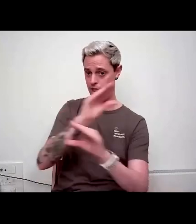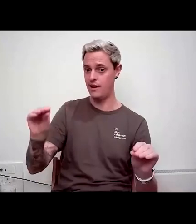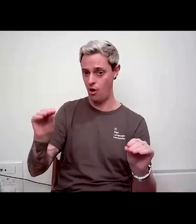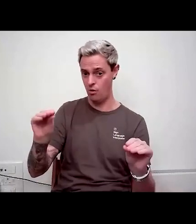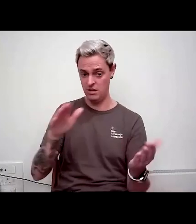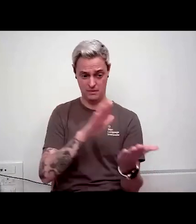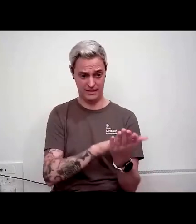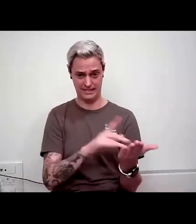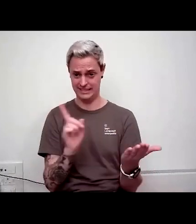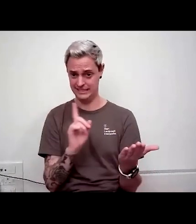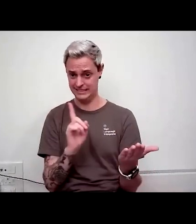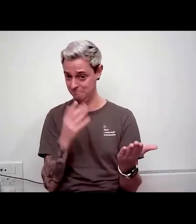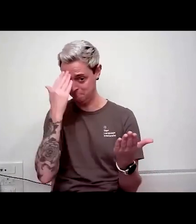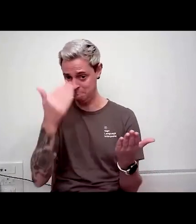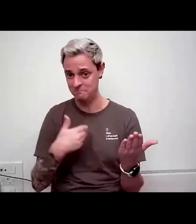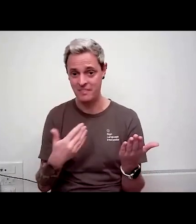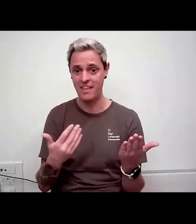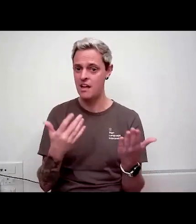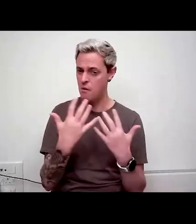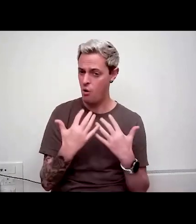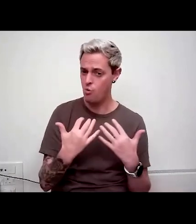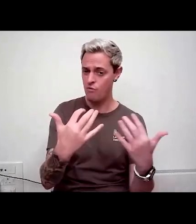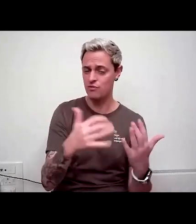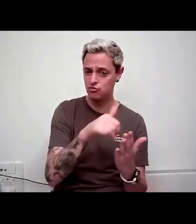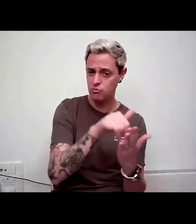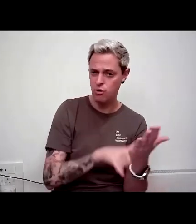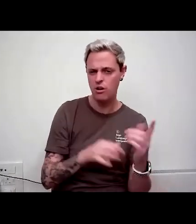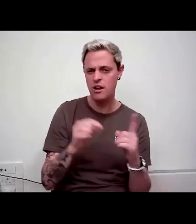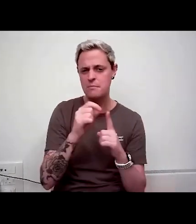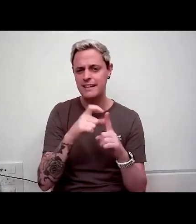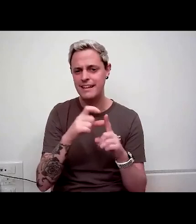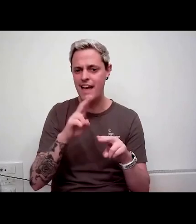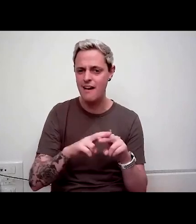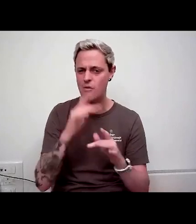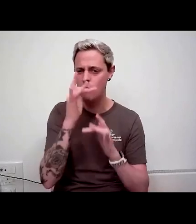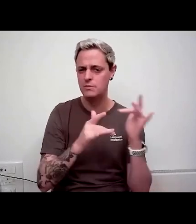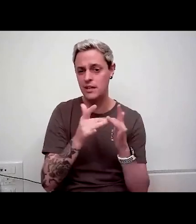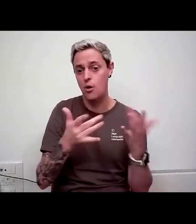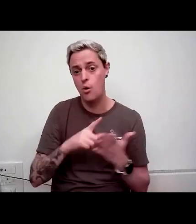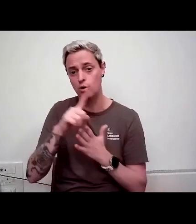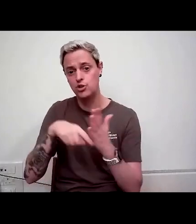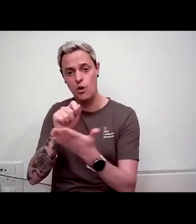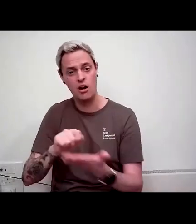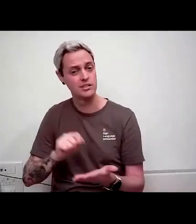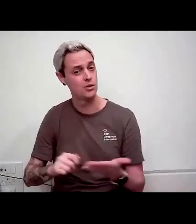It might be a conference report, a PDF on the website, it might be a journal article will see.